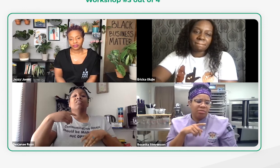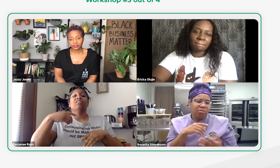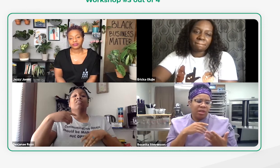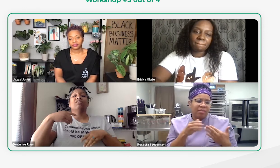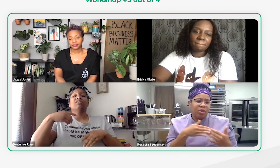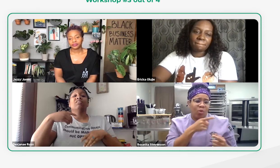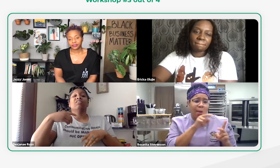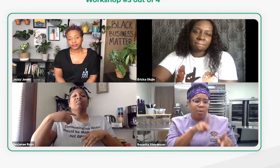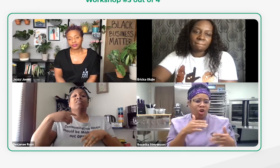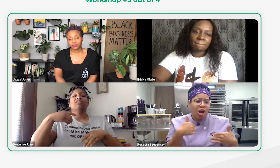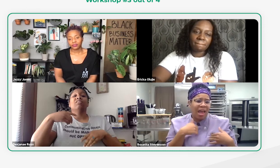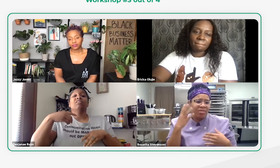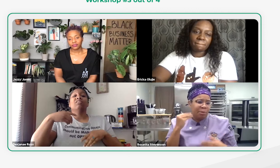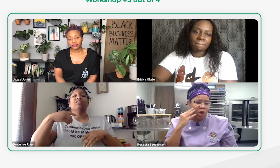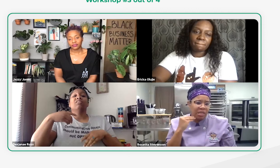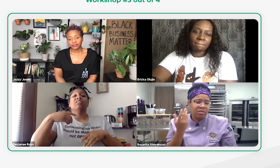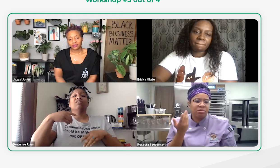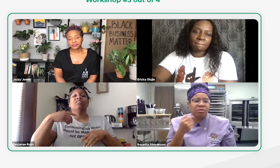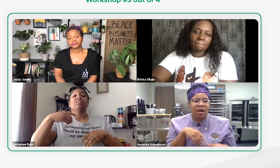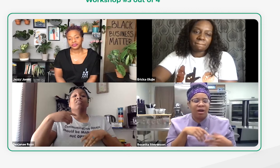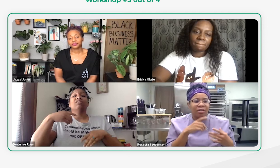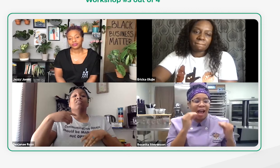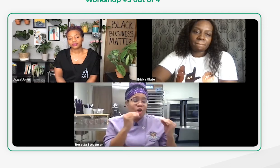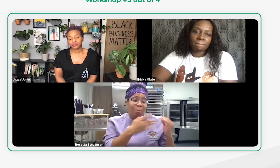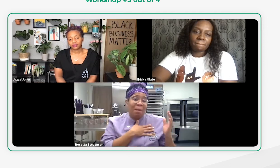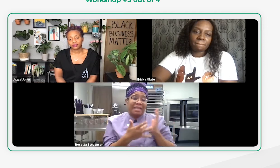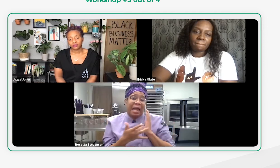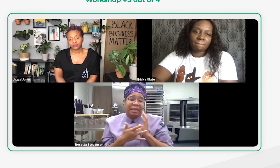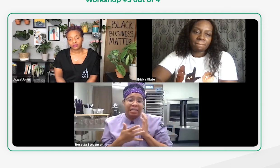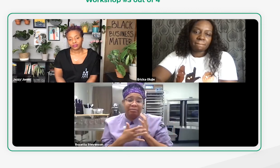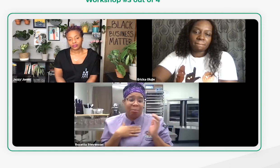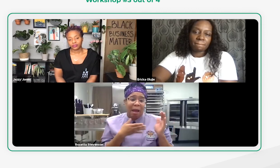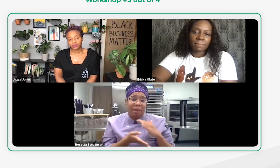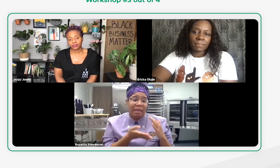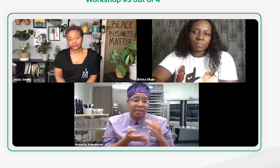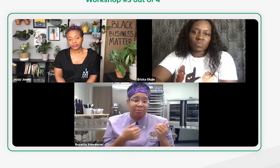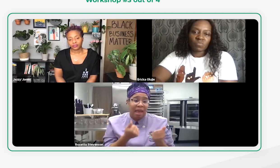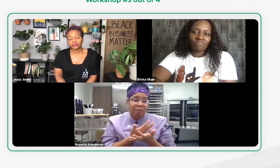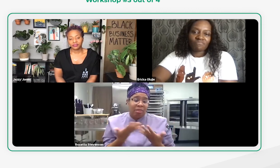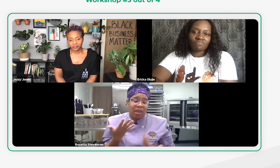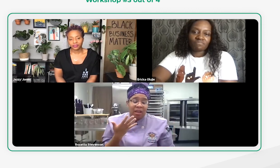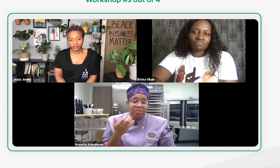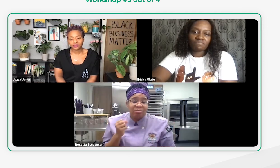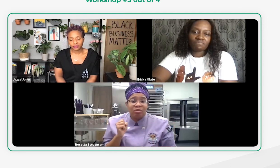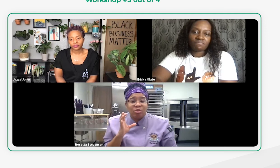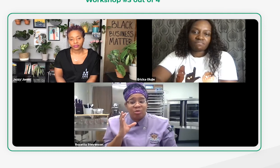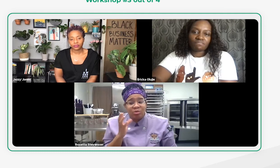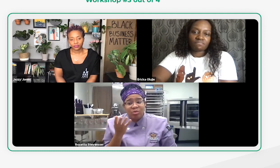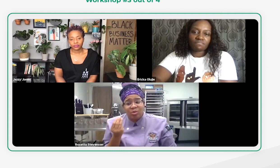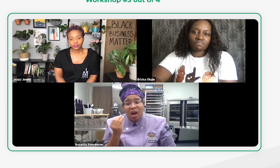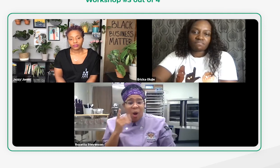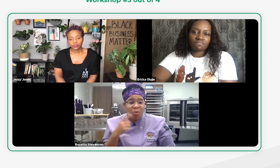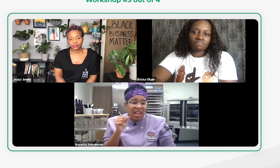I do mentor one deaf person as I mentioned. I educate them in my baking techniques.